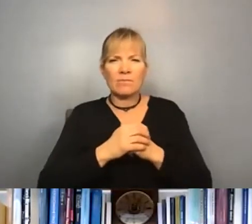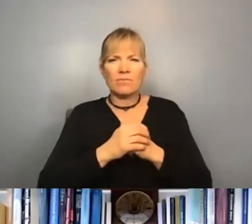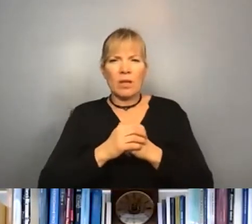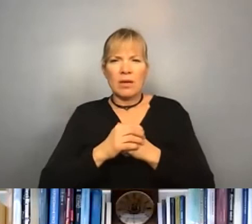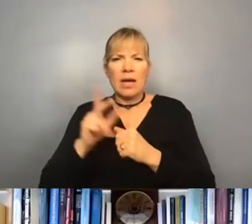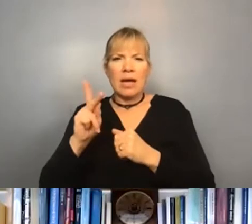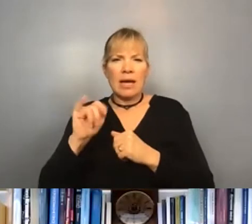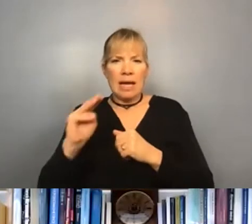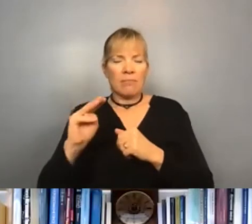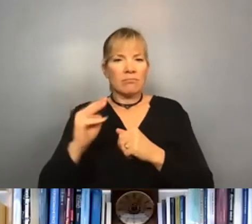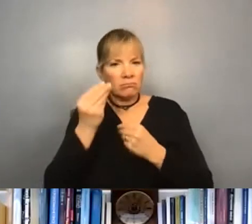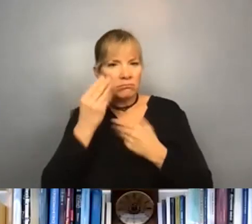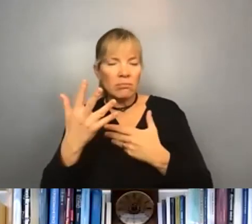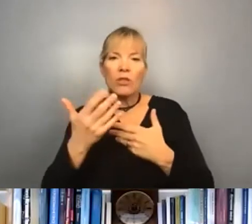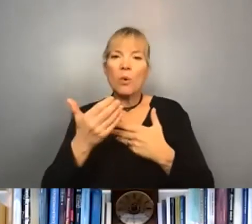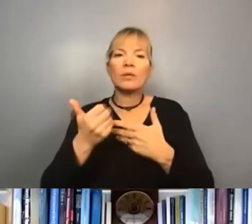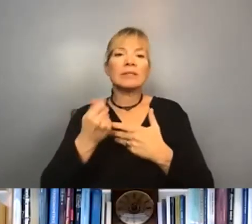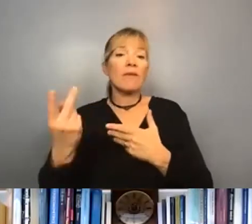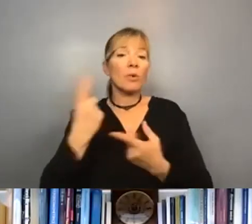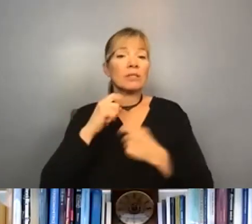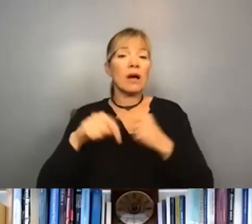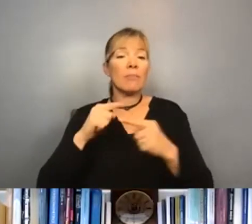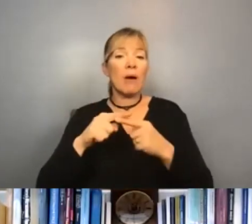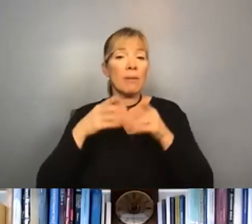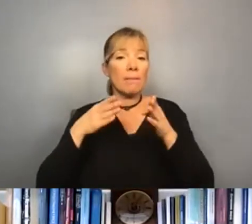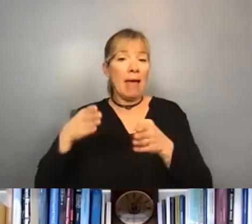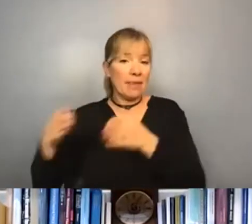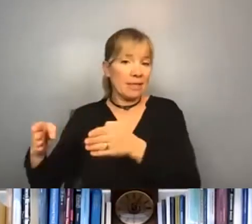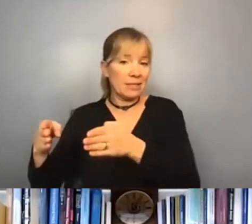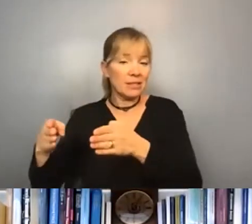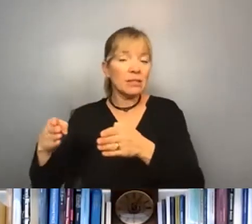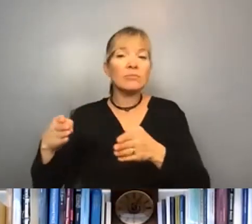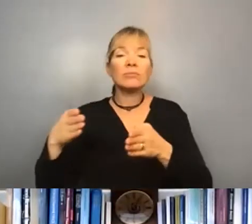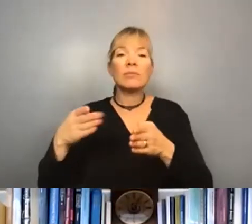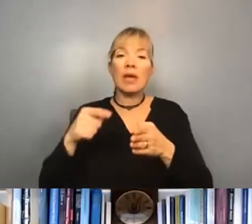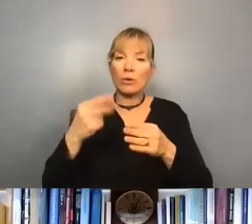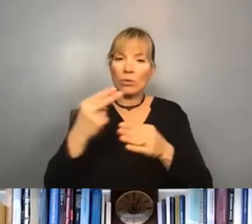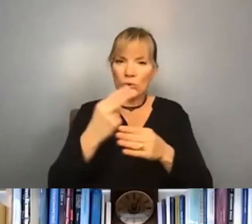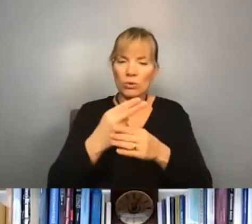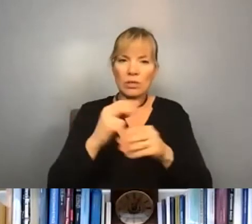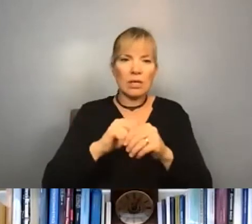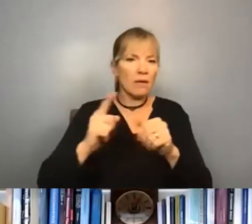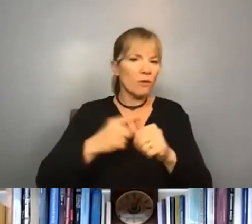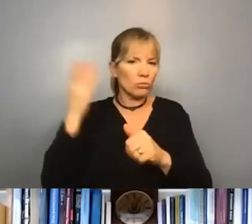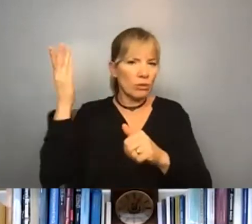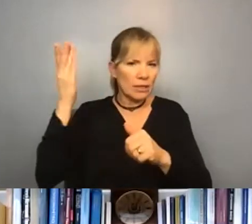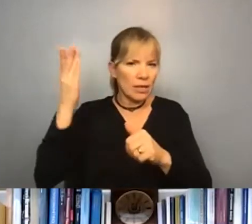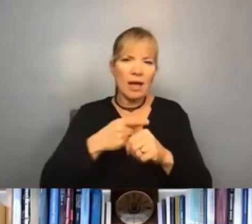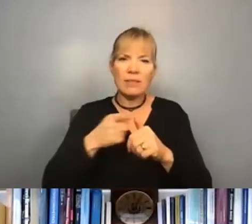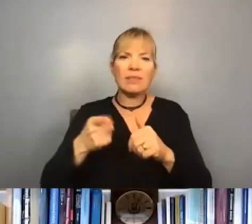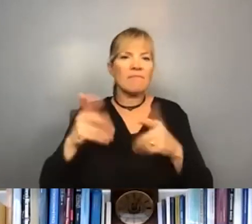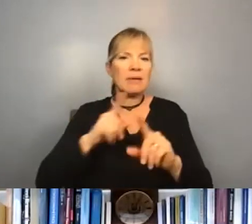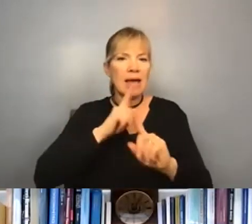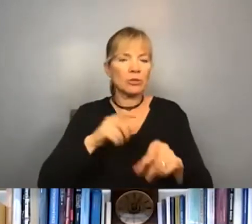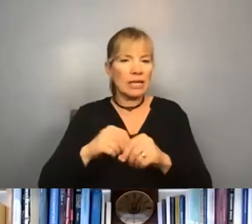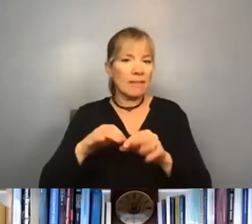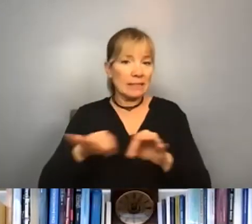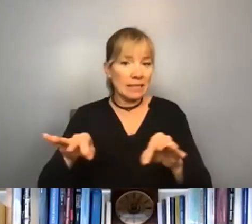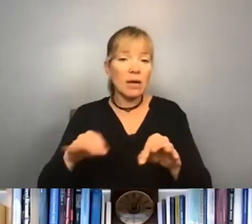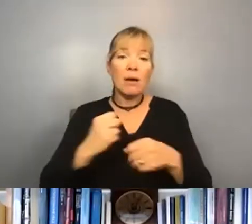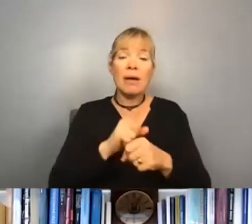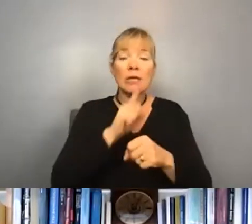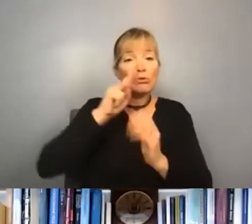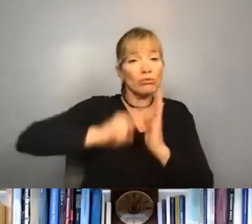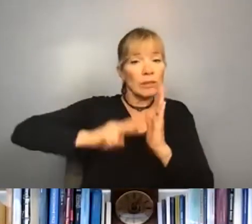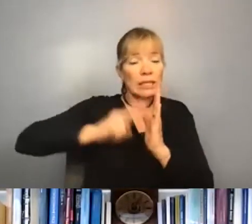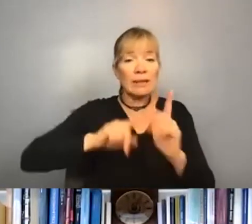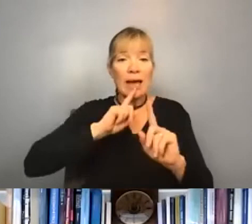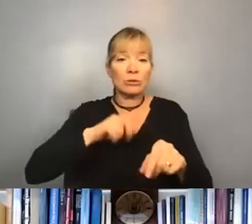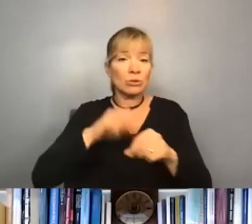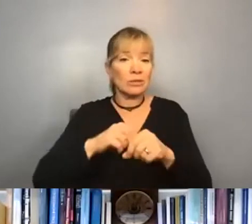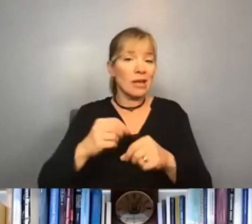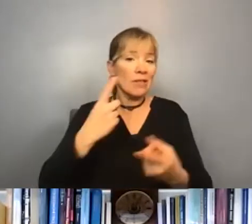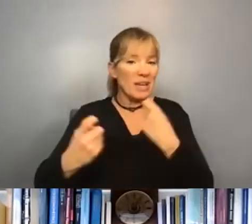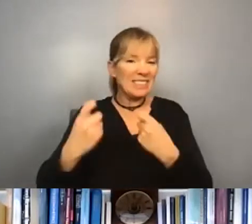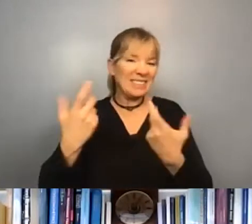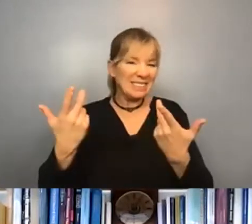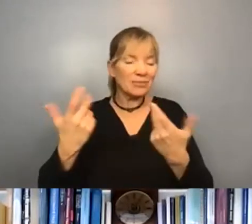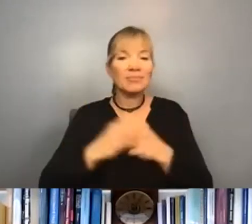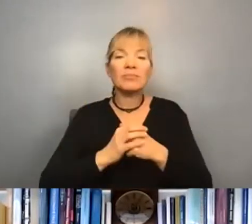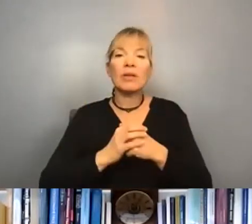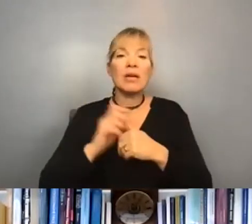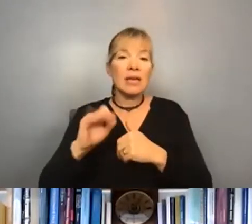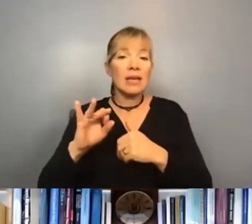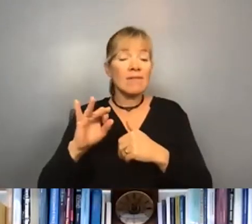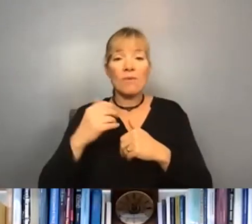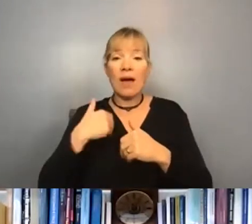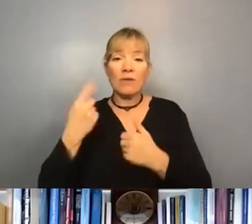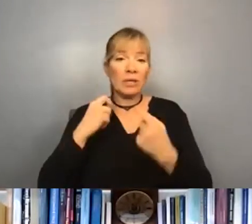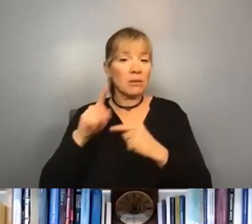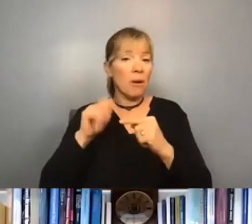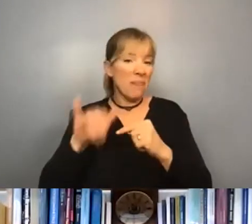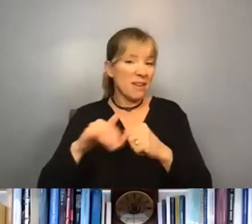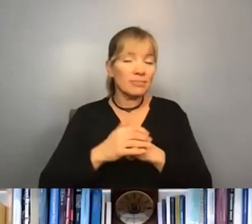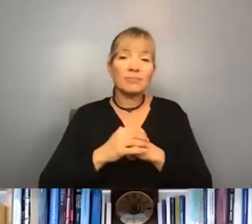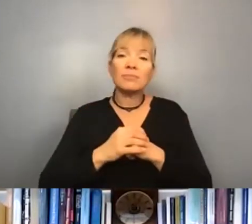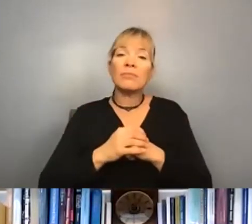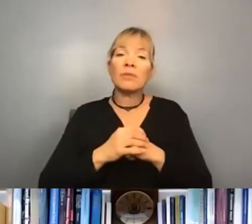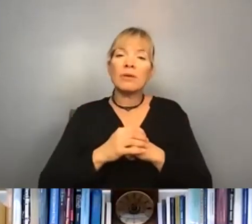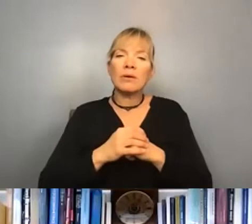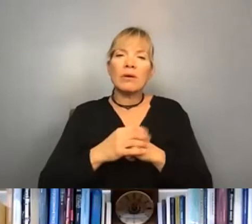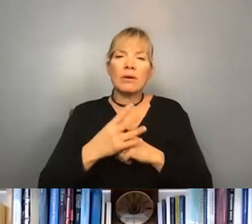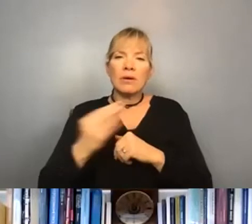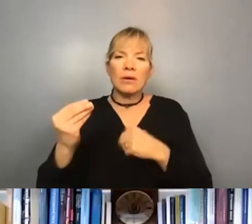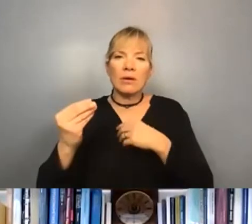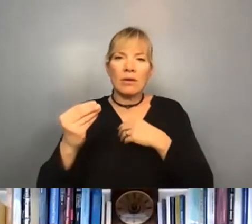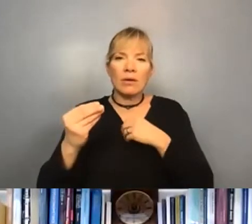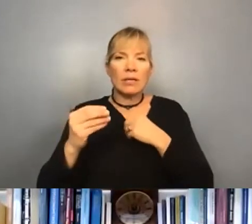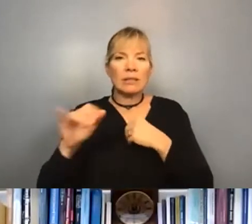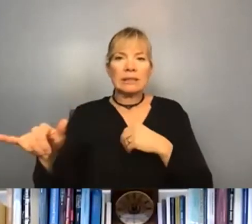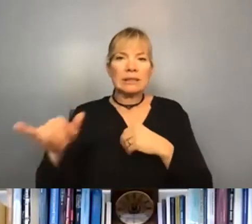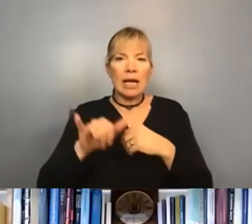I just wanted to note there were a number of questions about the methods that were used in the first presentation, and they have been answered in the text. Please check out the answers in the question and answers if you have a question about that.